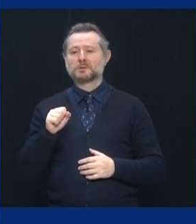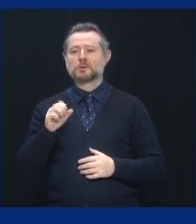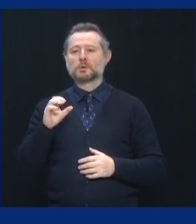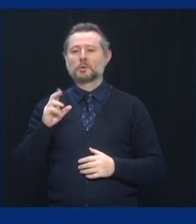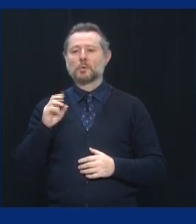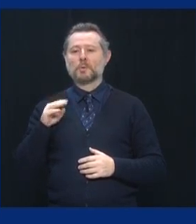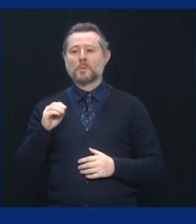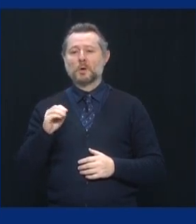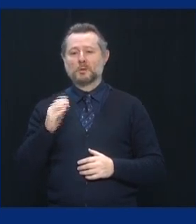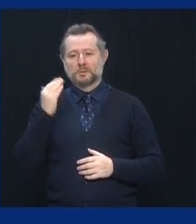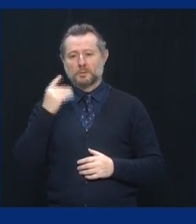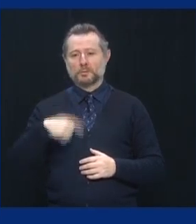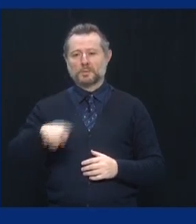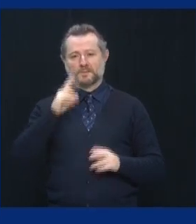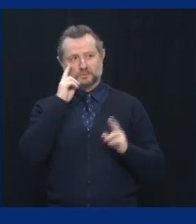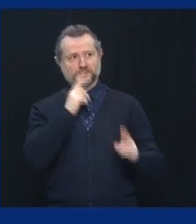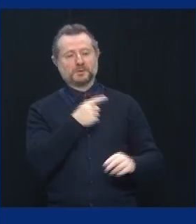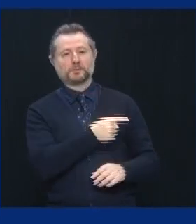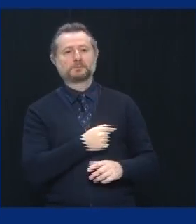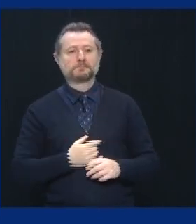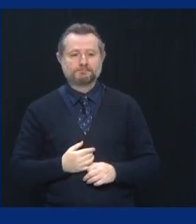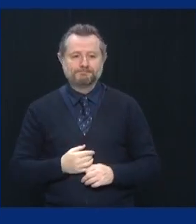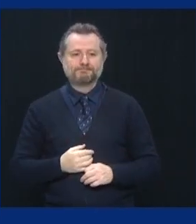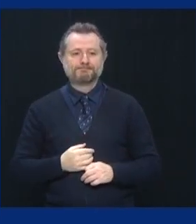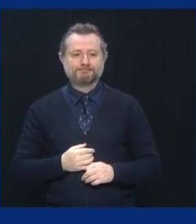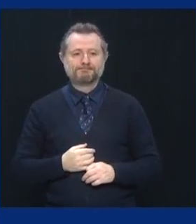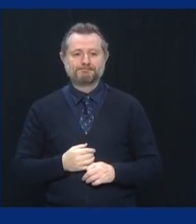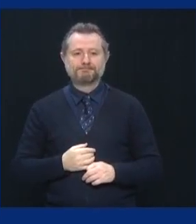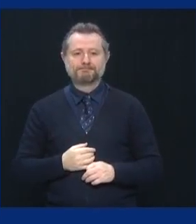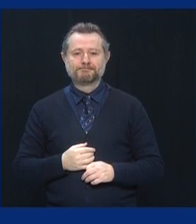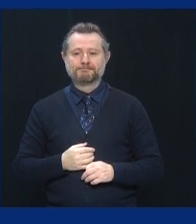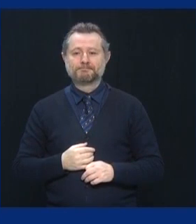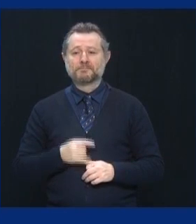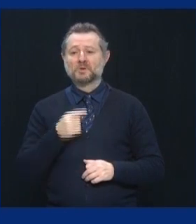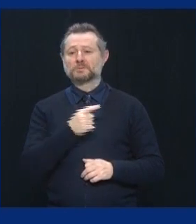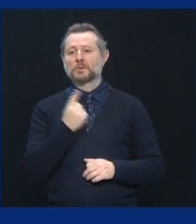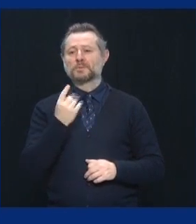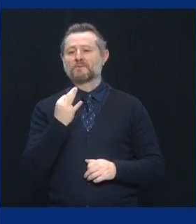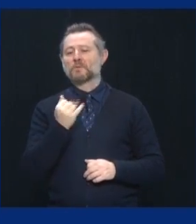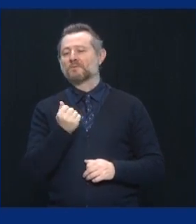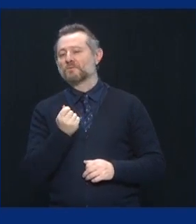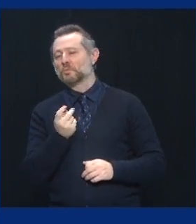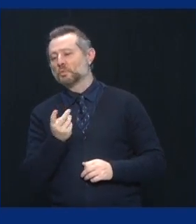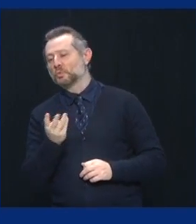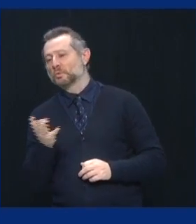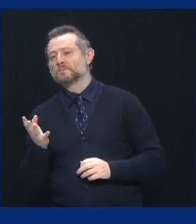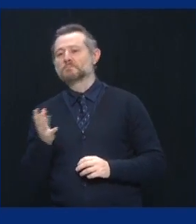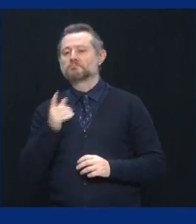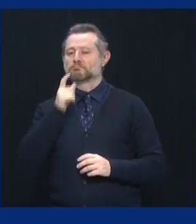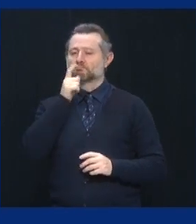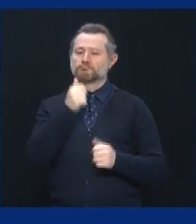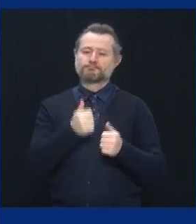CITY, WE HEAR YOUR NAME, BUT WHEN THEY CALL YOUR NAME, THEY CALL YOU GOVERNOR ANDRES CUOMO, BECAUSE YOU'VE EARNED THEIR